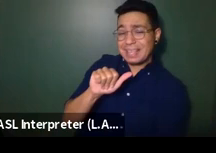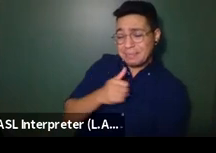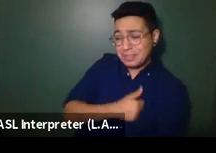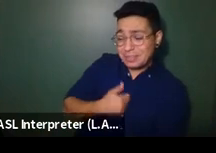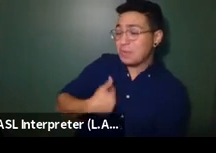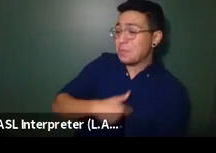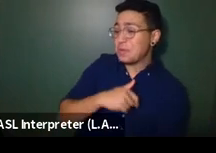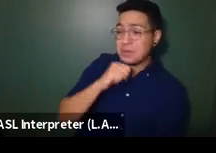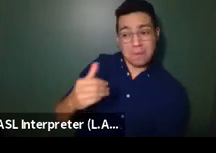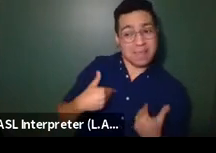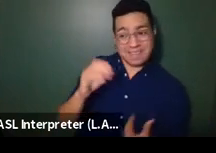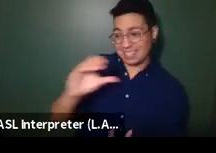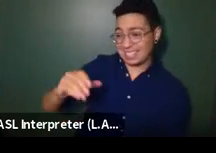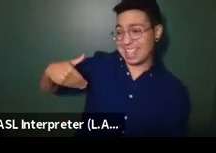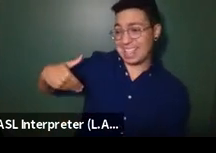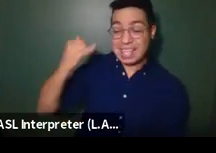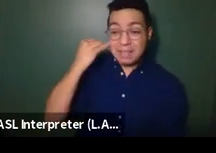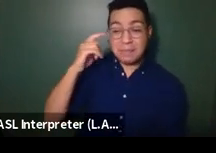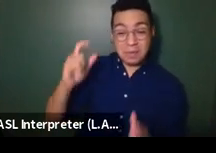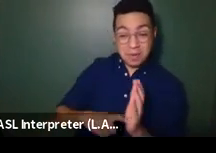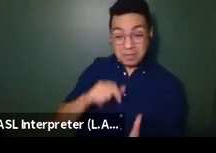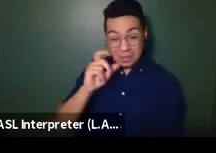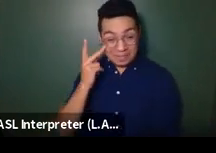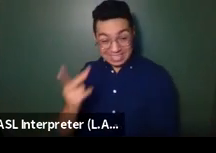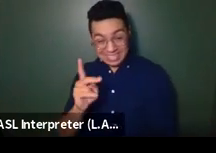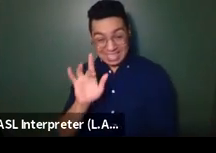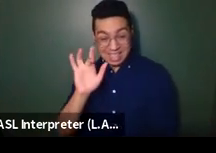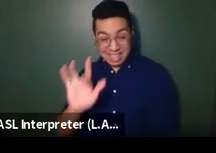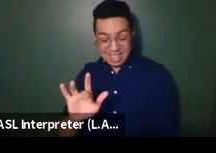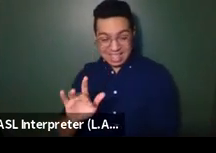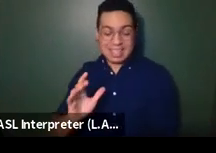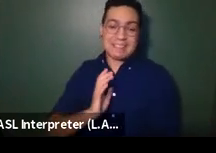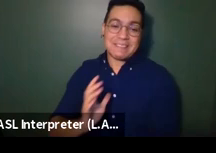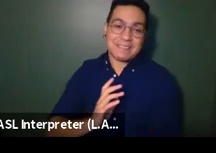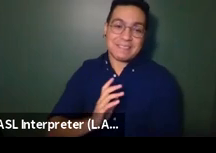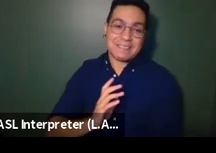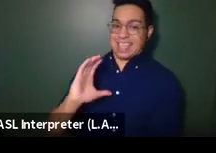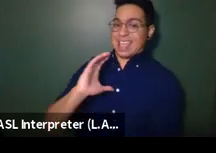ESD 112 --Kristina Wambold: In quite yet. So if you don't see that button. That's okay. It's our end and not yours.